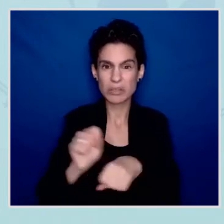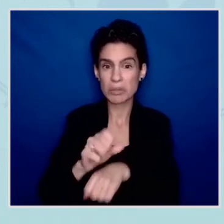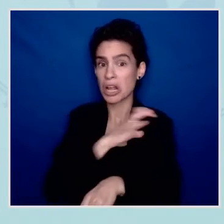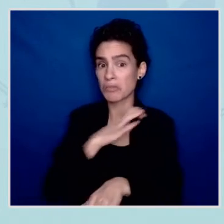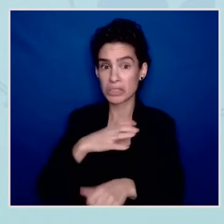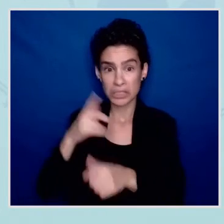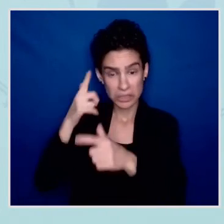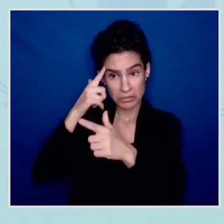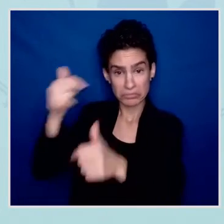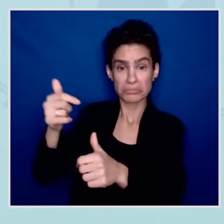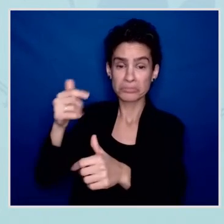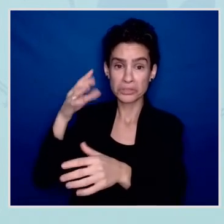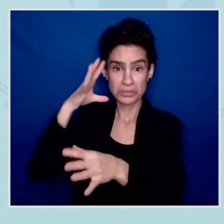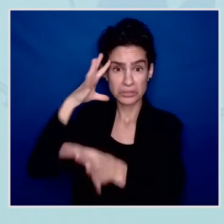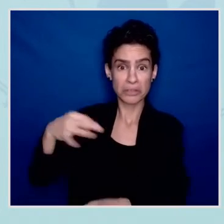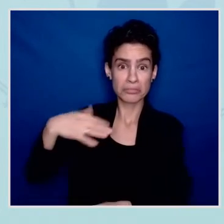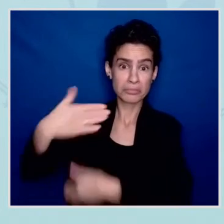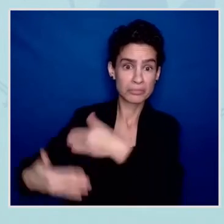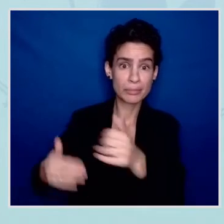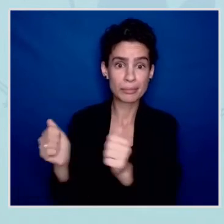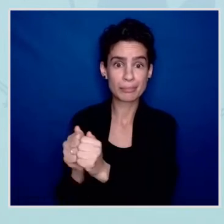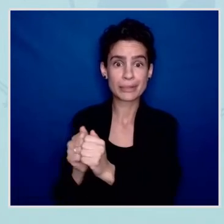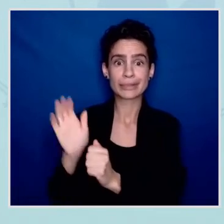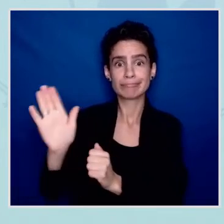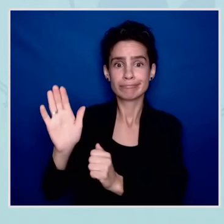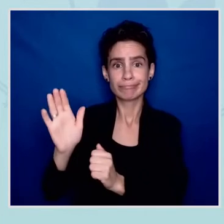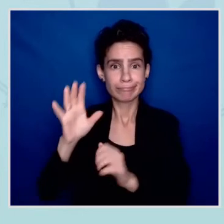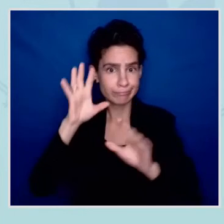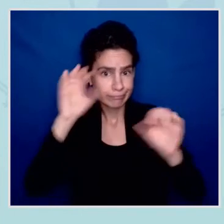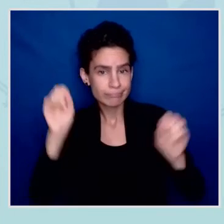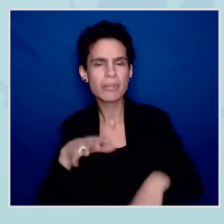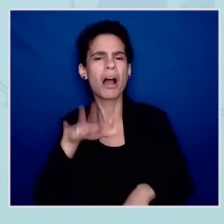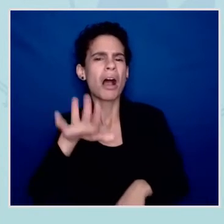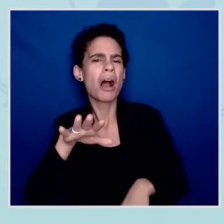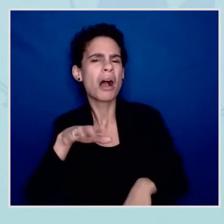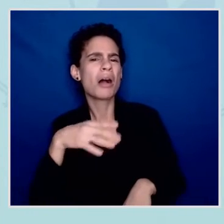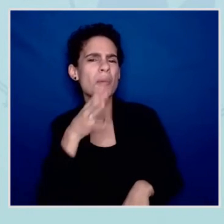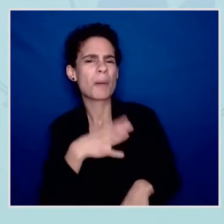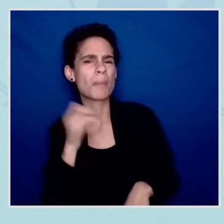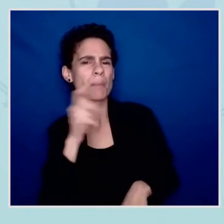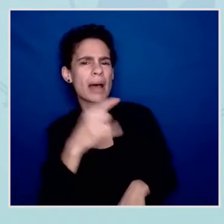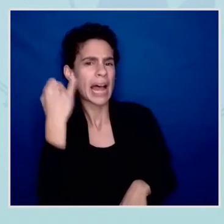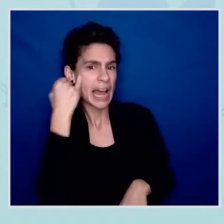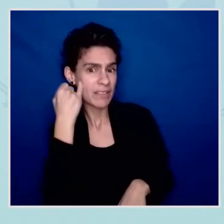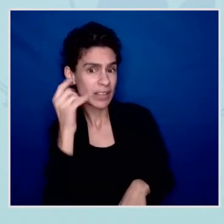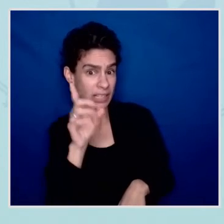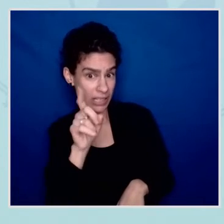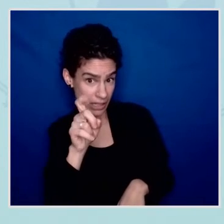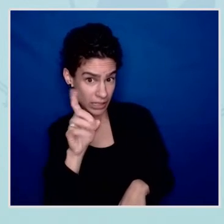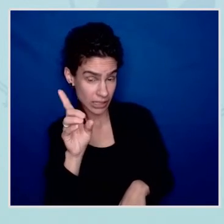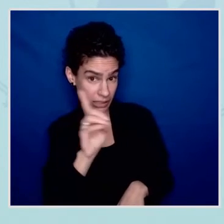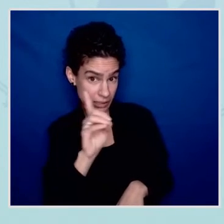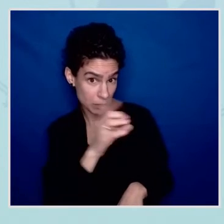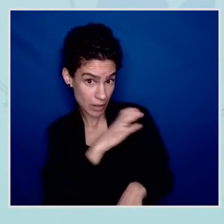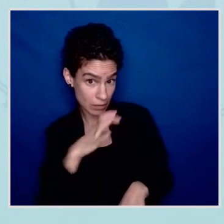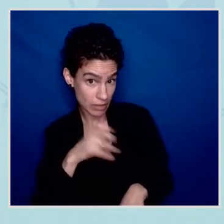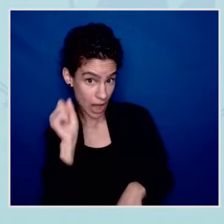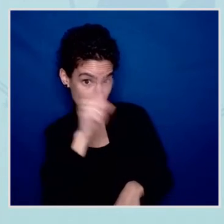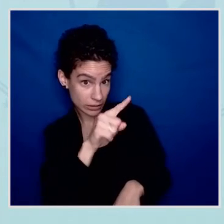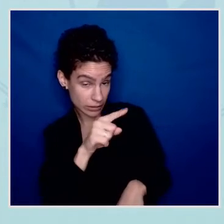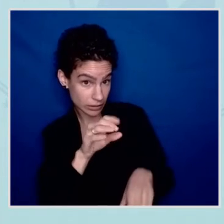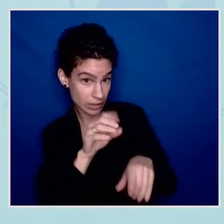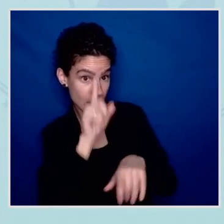AND DEAL WITH ECONOMIC GROWTH,